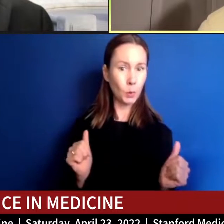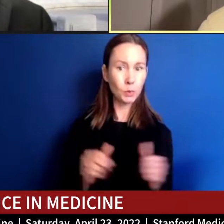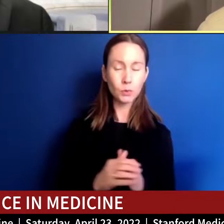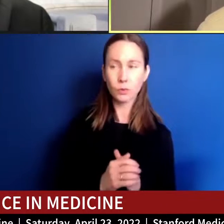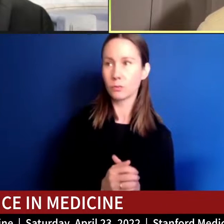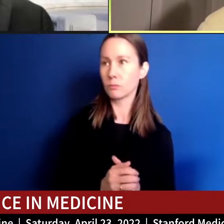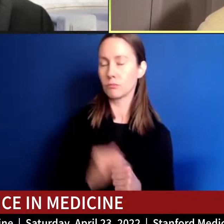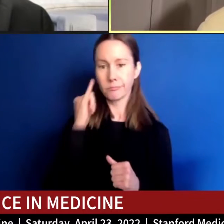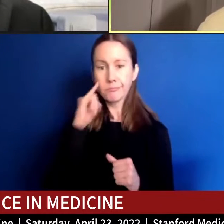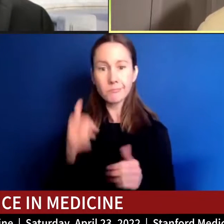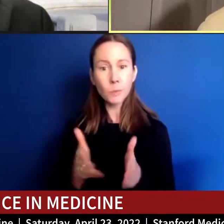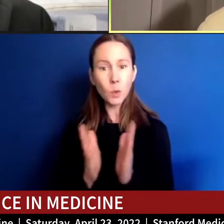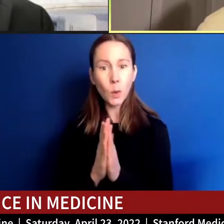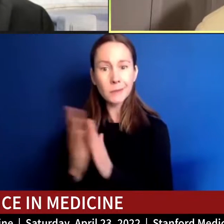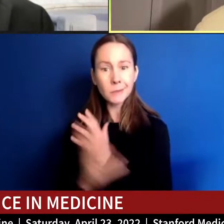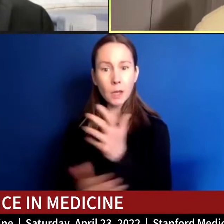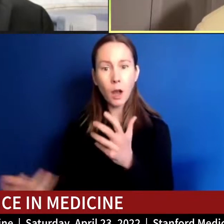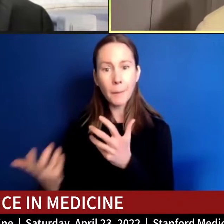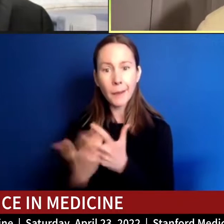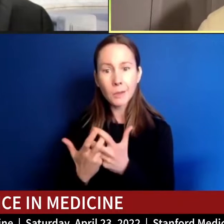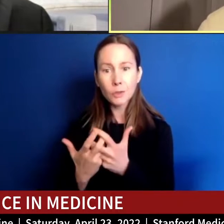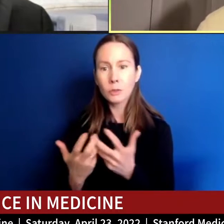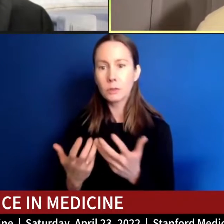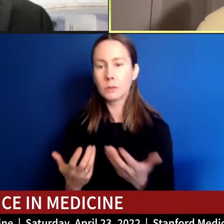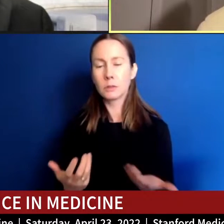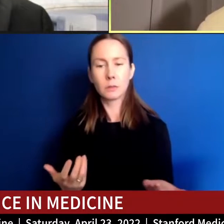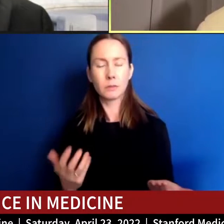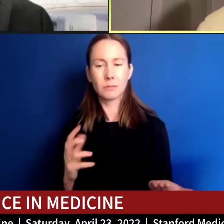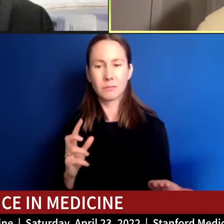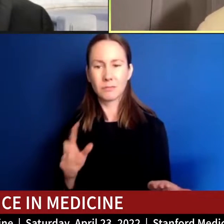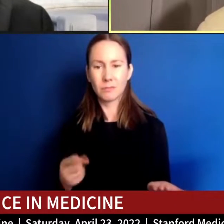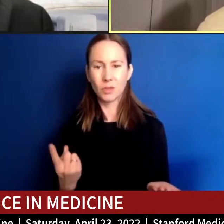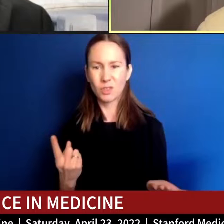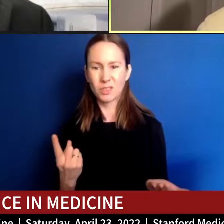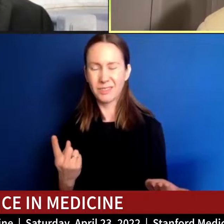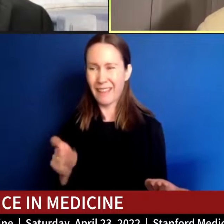accommodations, or just, you know, share their life stories with their colleagues.